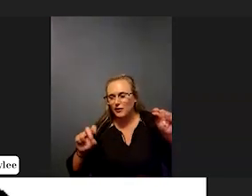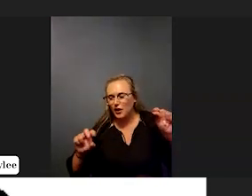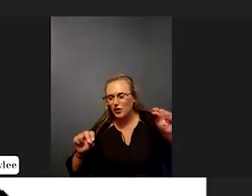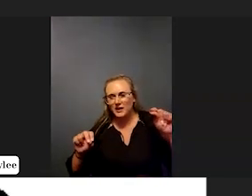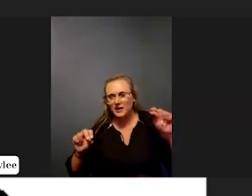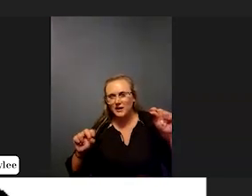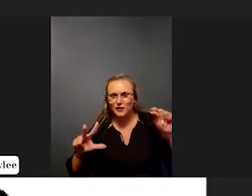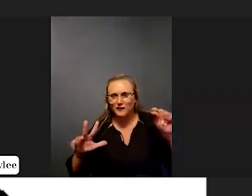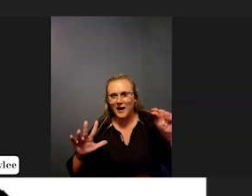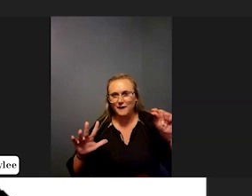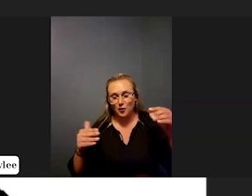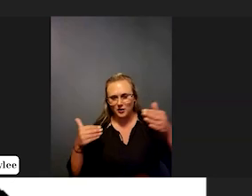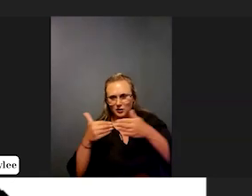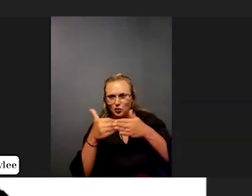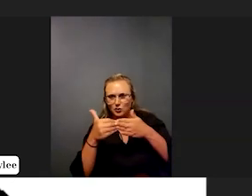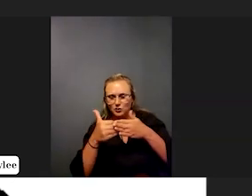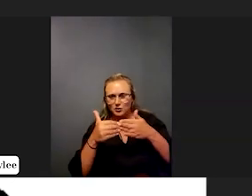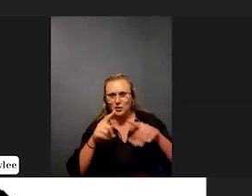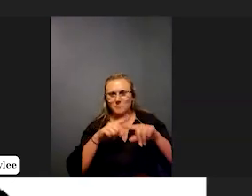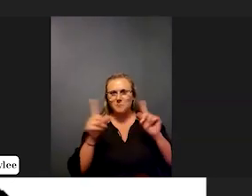Order of magnitude, right, for the angles.